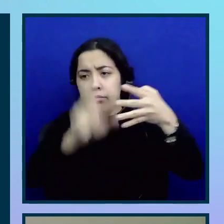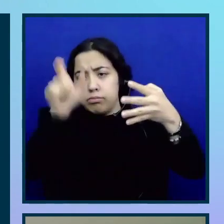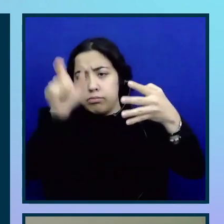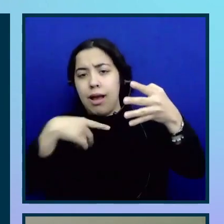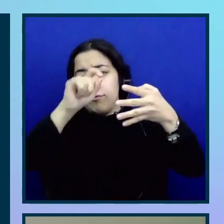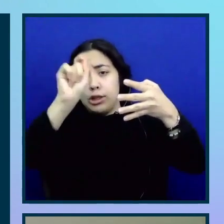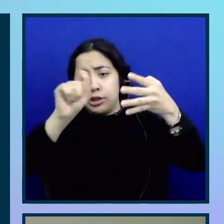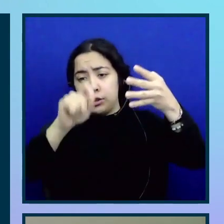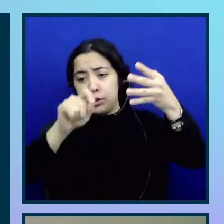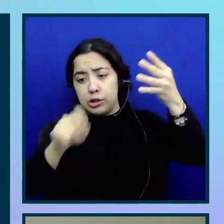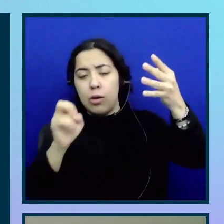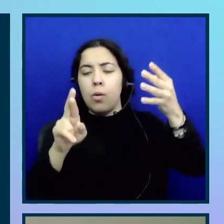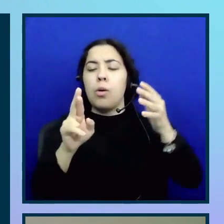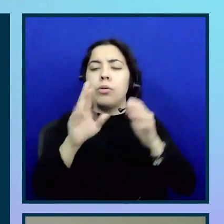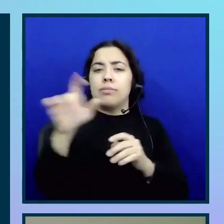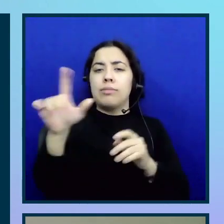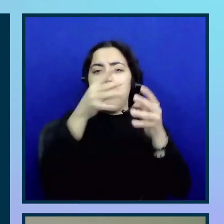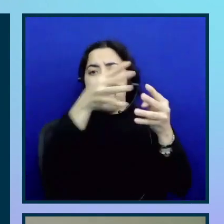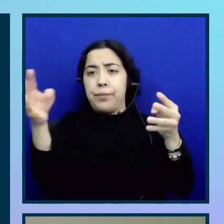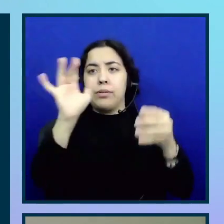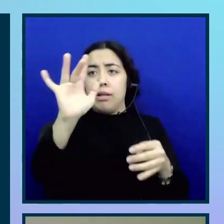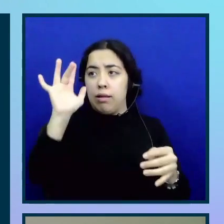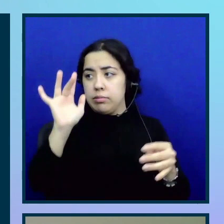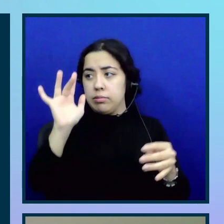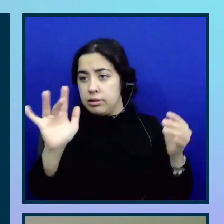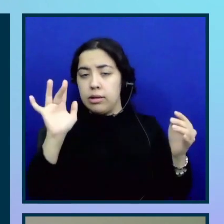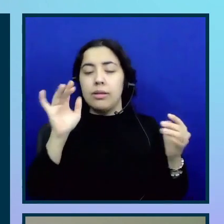is something that you can find information on inspects